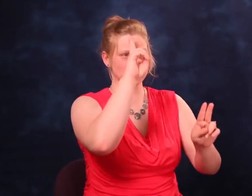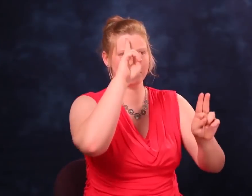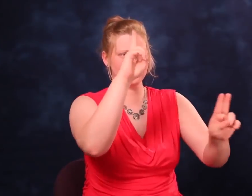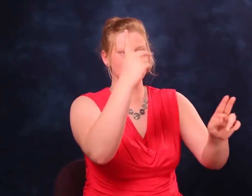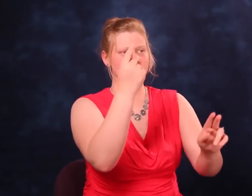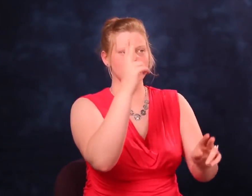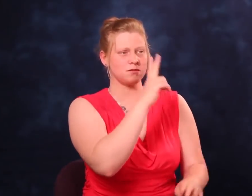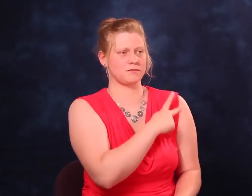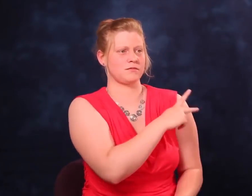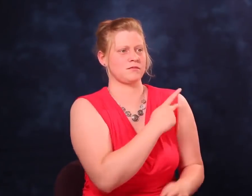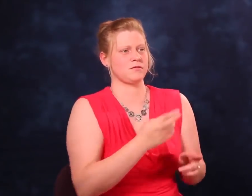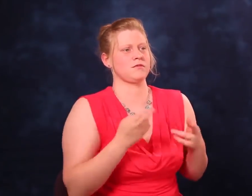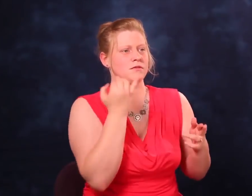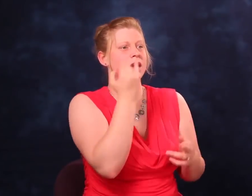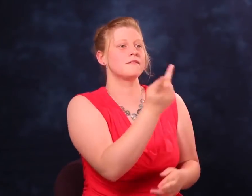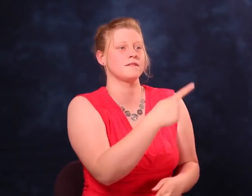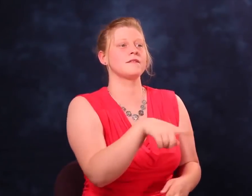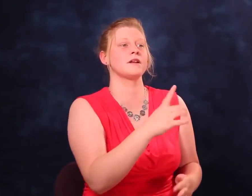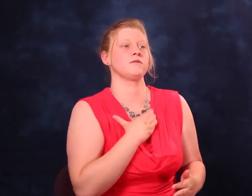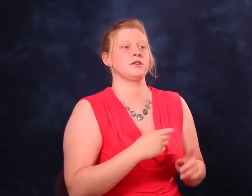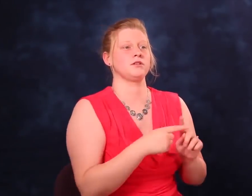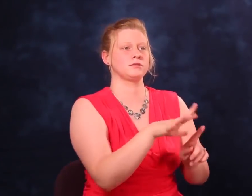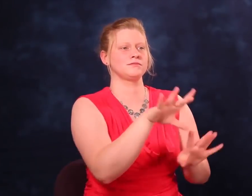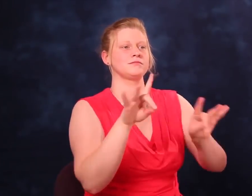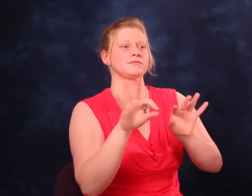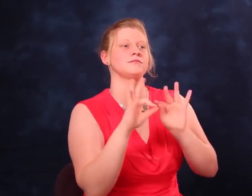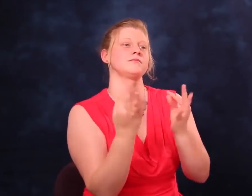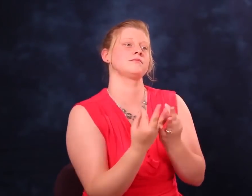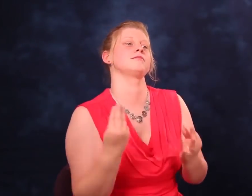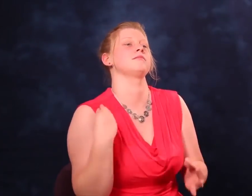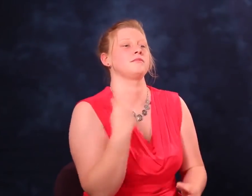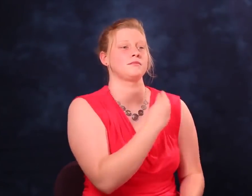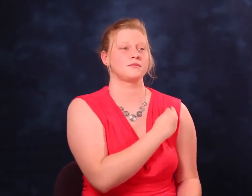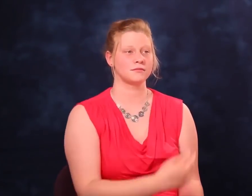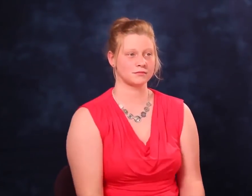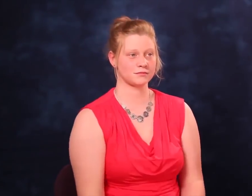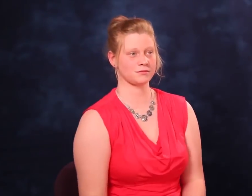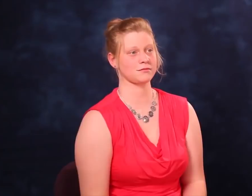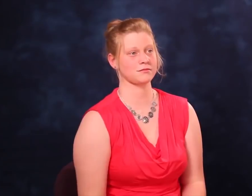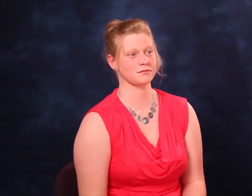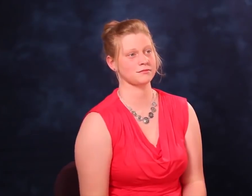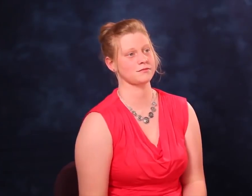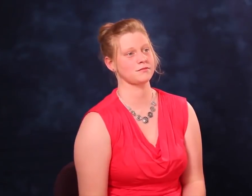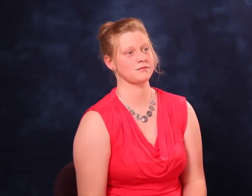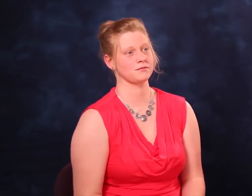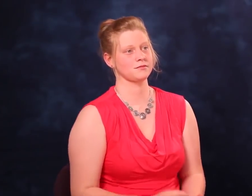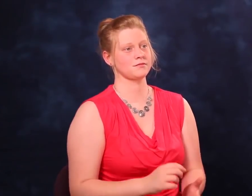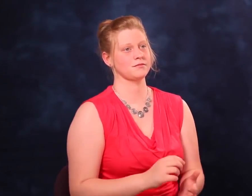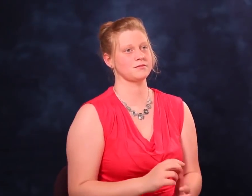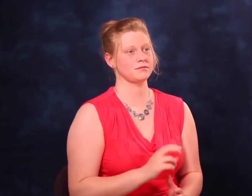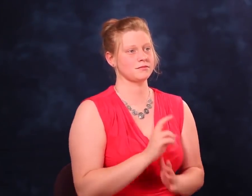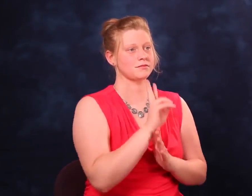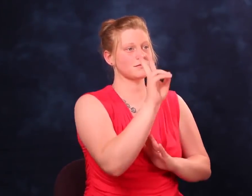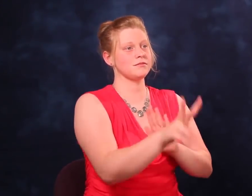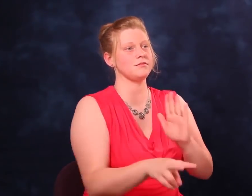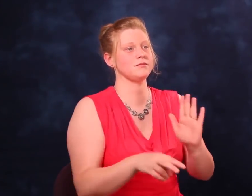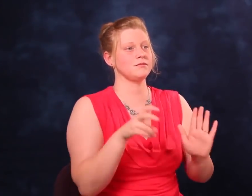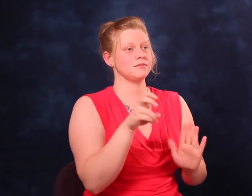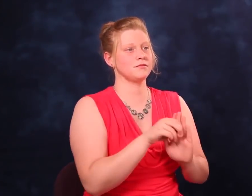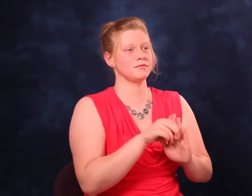But do honor the patient's request if they wish to select a family member.